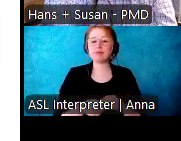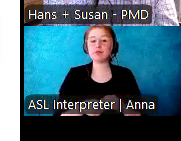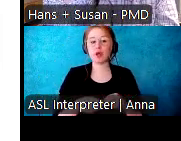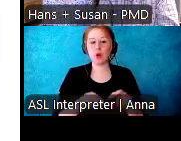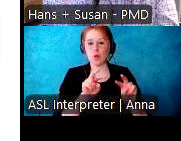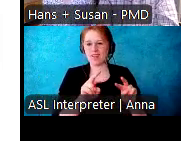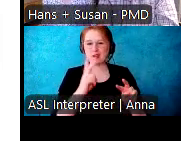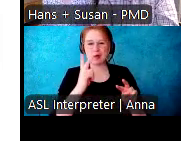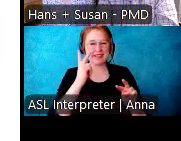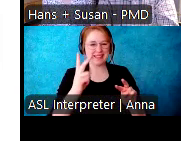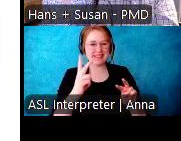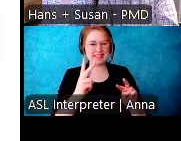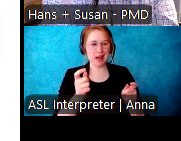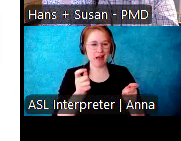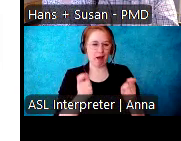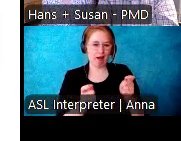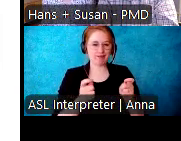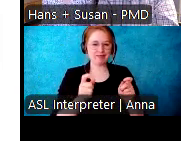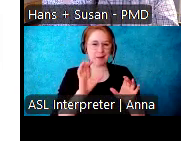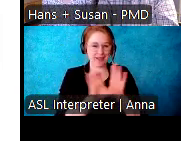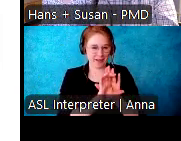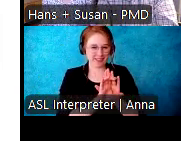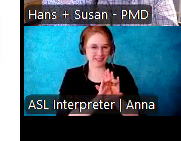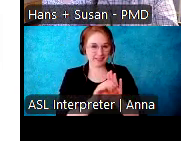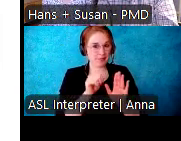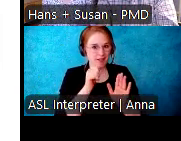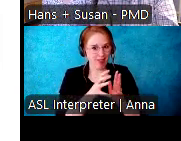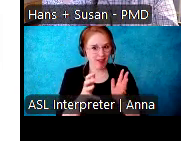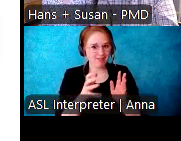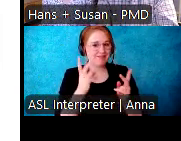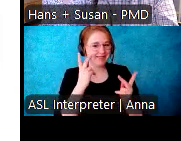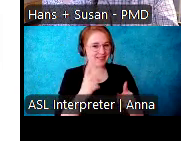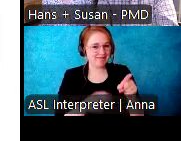and you'll see a little change in the pictures but not that much. I'm going to switch right now